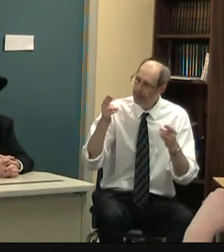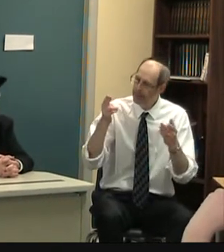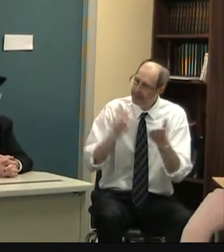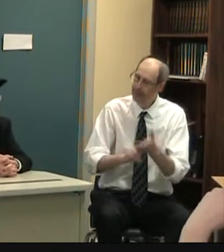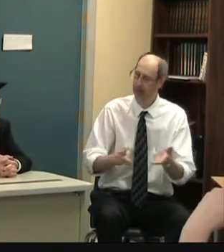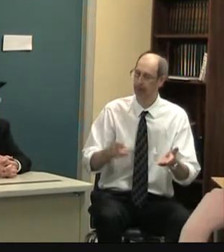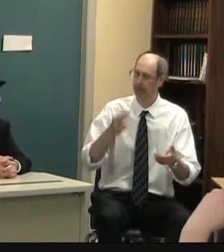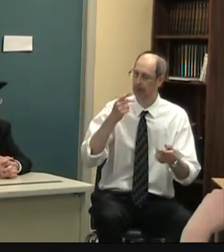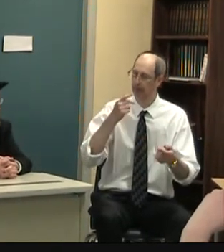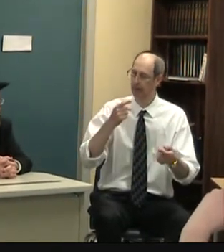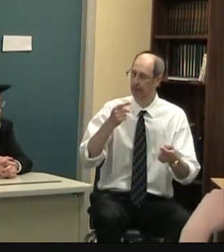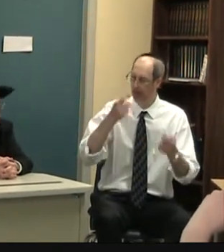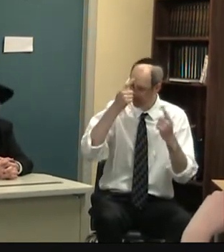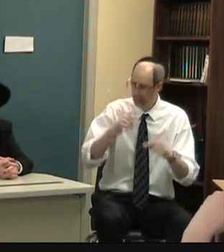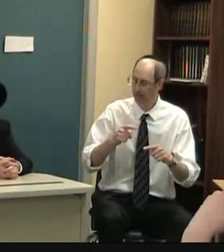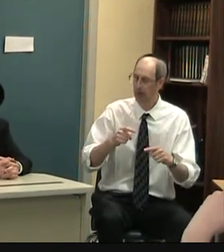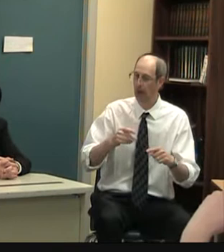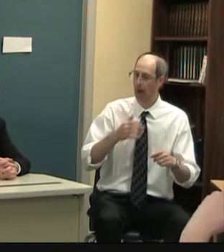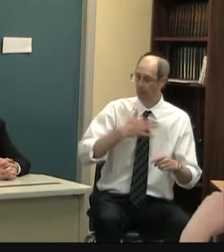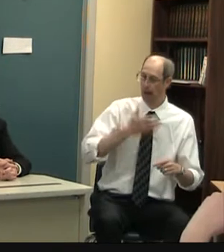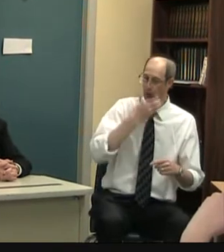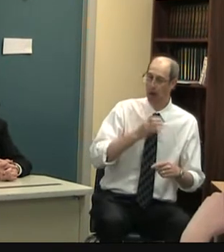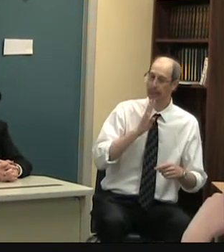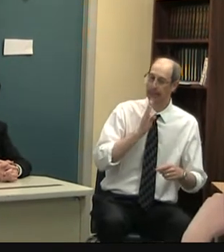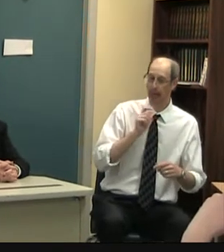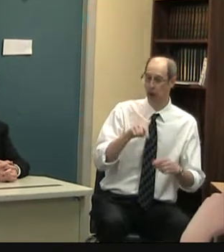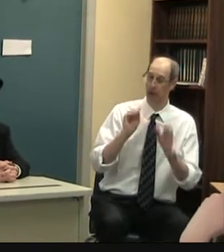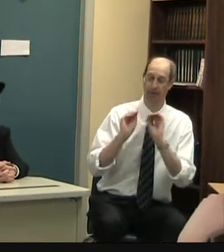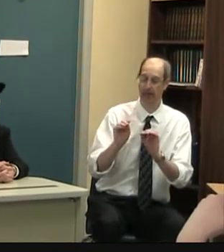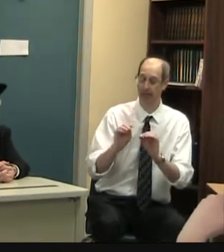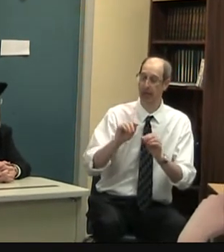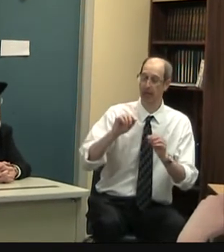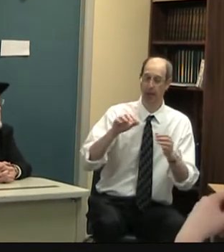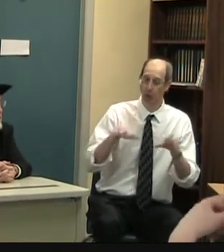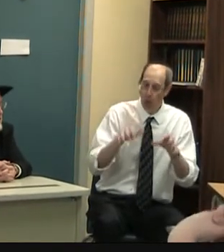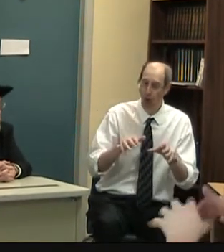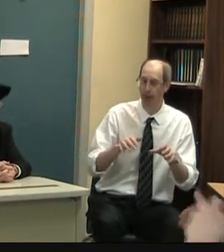should invest in my first business deal and it's gonna work for me and i'll be able to marry off my daughter and